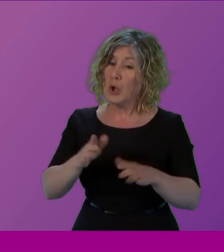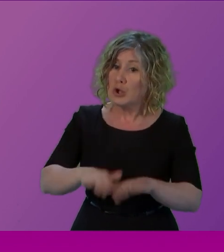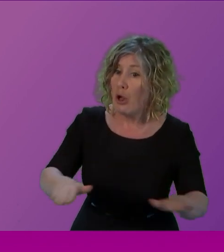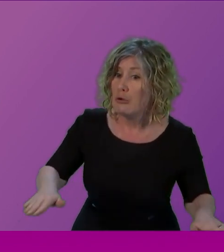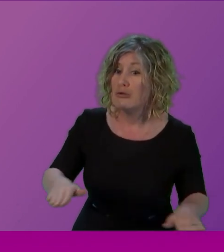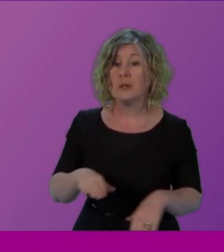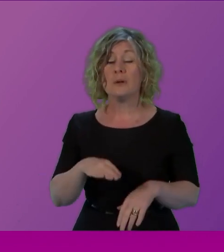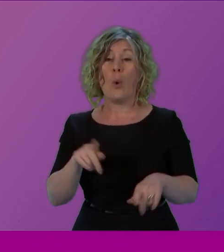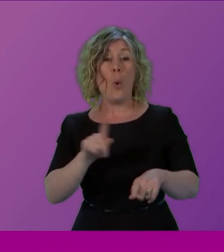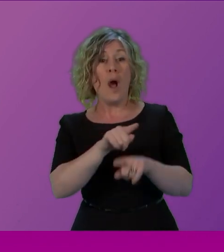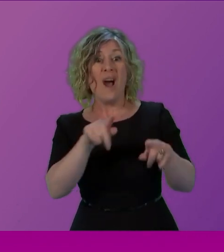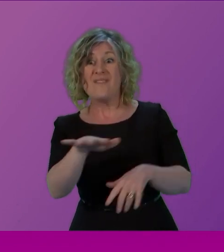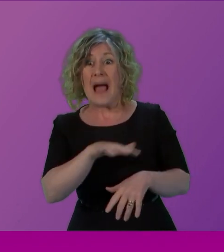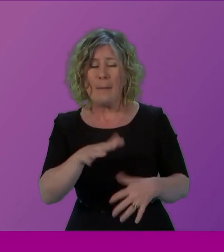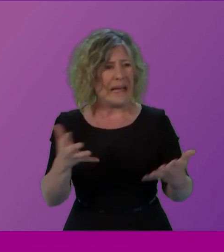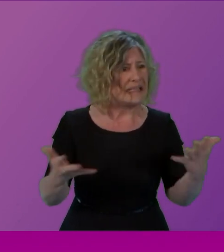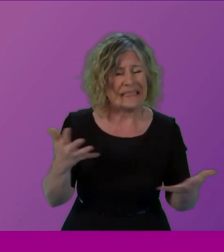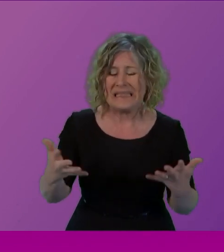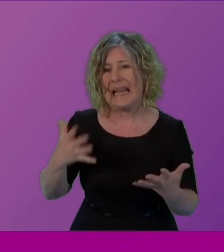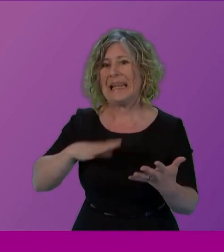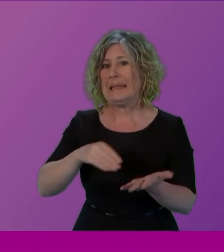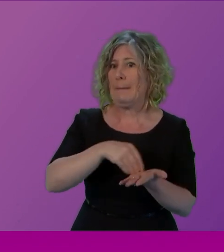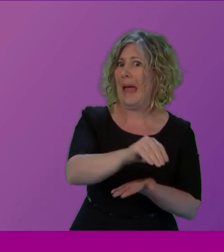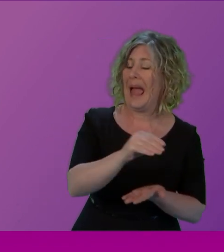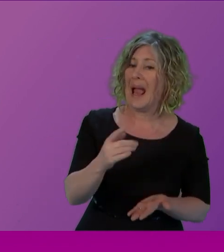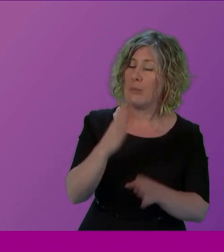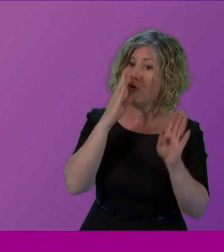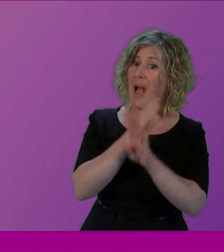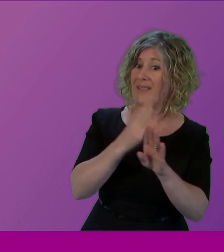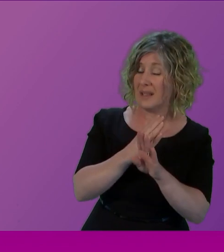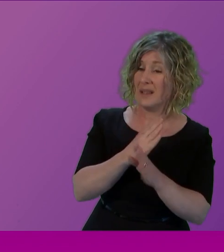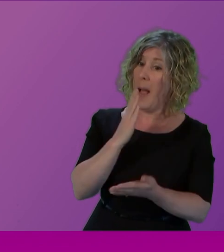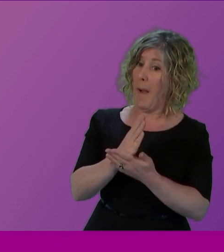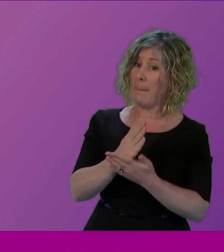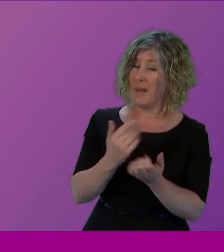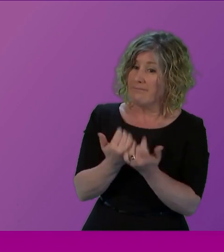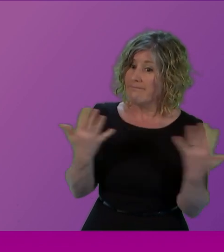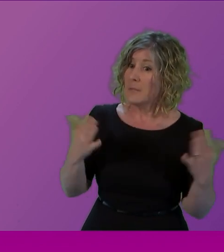who are forced to go private. Almost one in 10 children has severe decay or an abscess, a figure that has gone up significantly